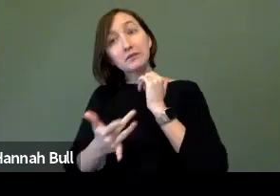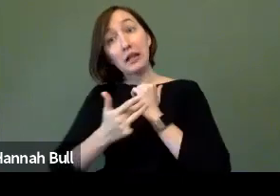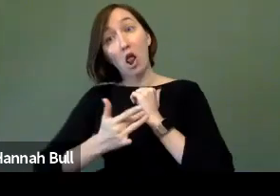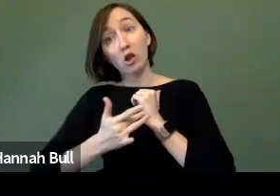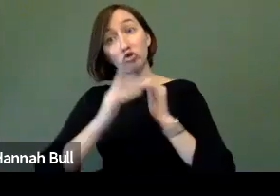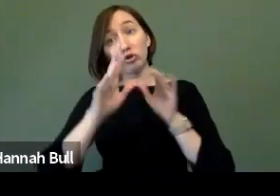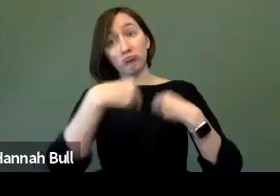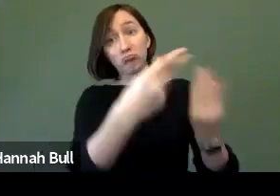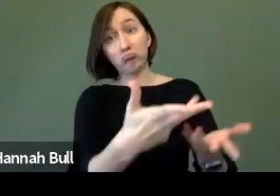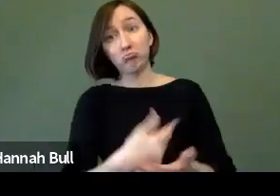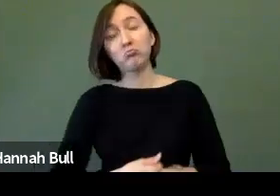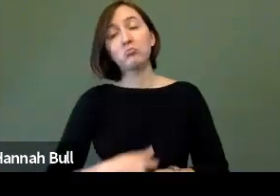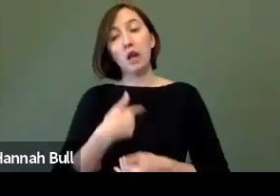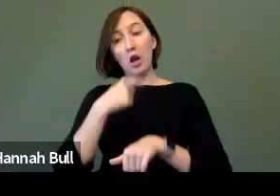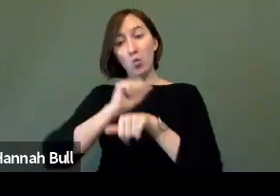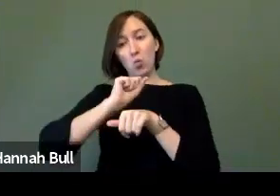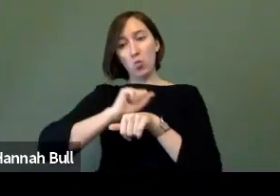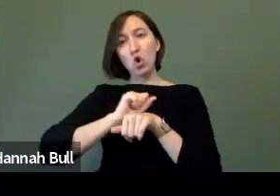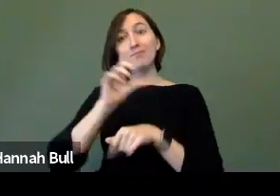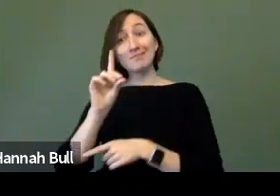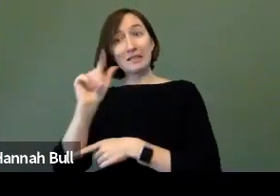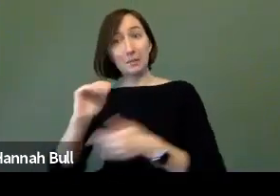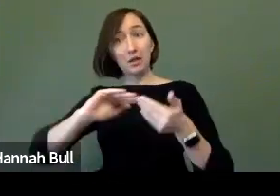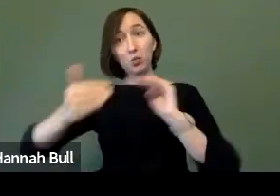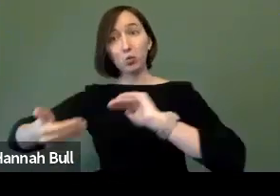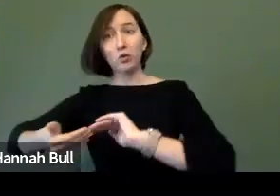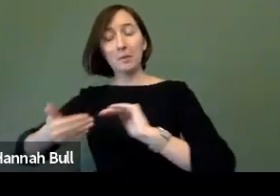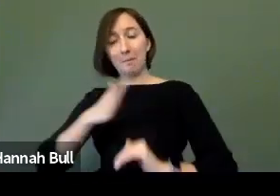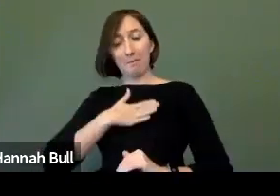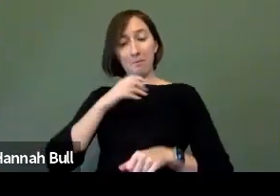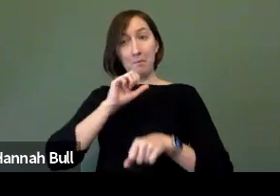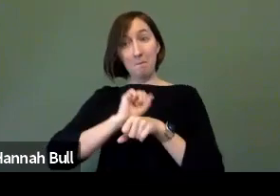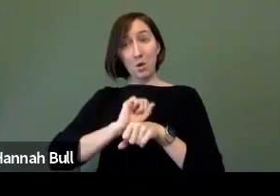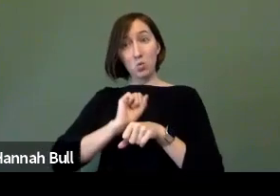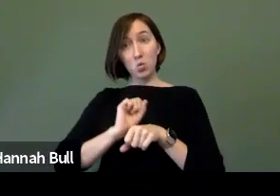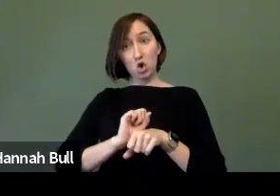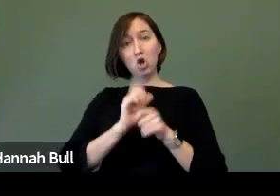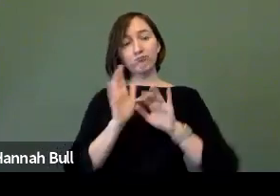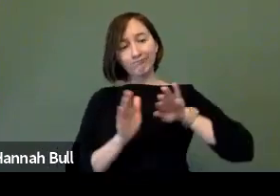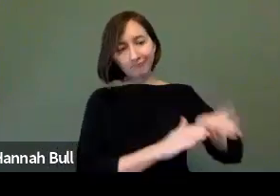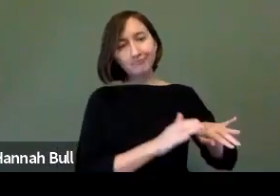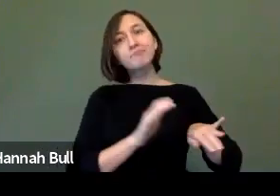I work a lot within the community outside of my work in a lot of different roles.